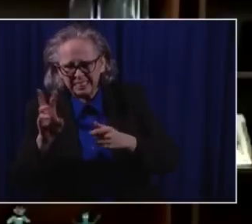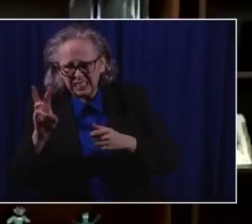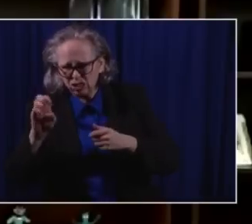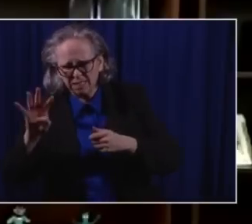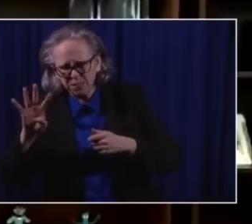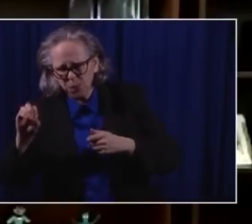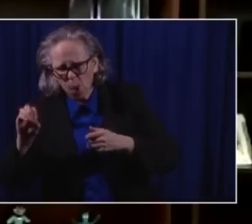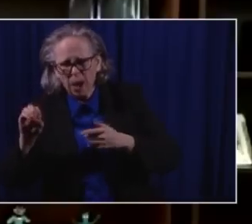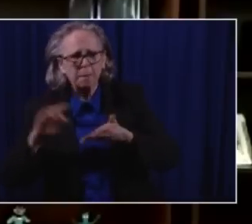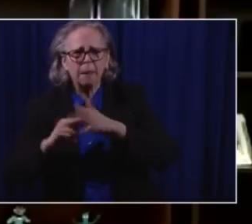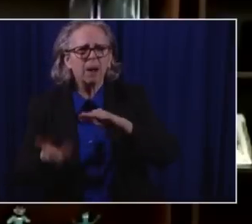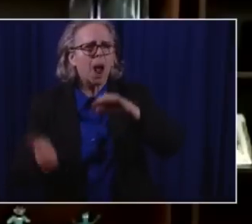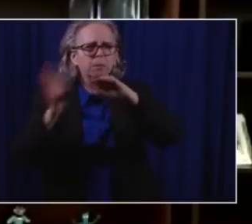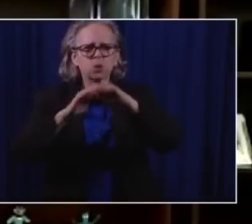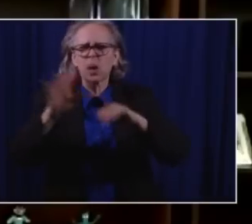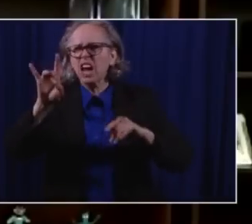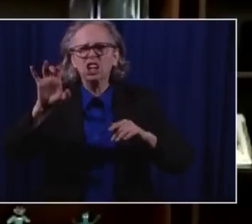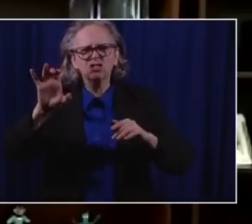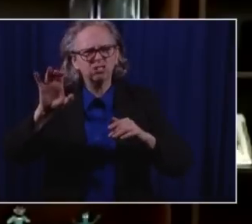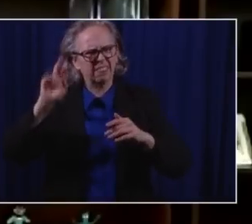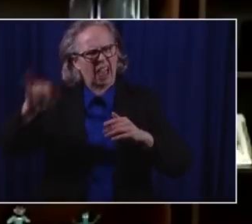would have so we expect that